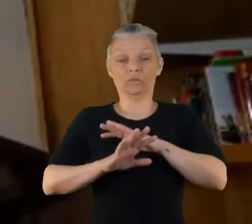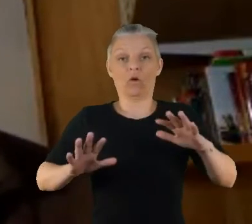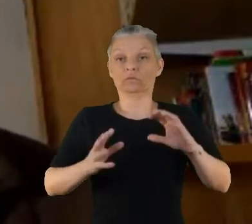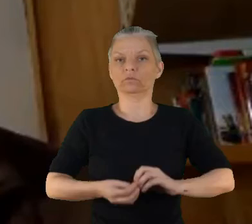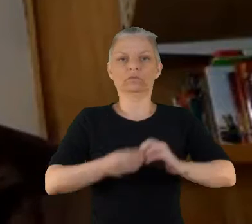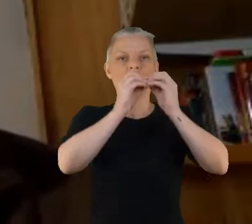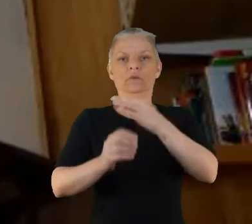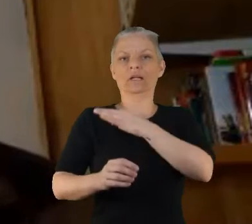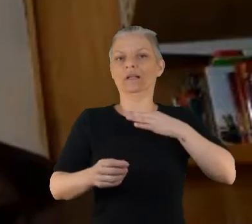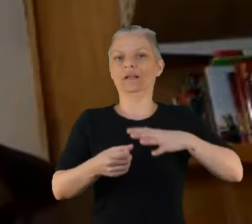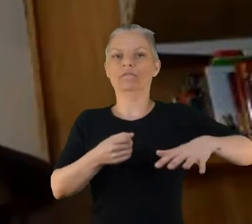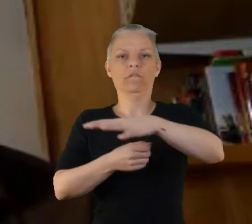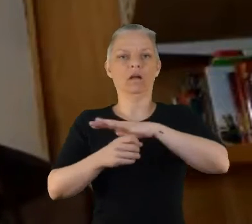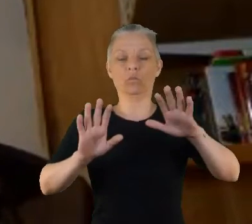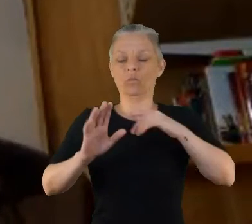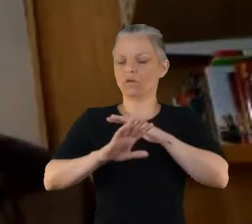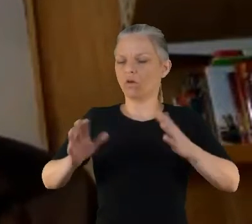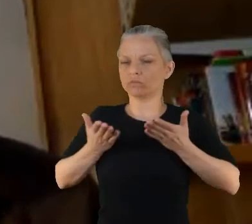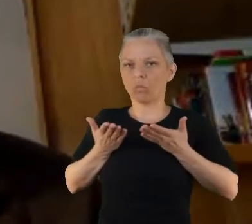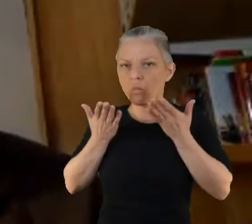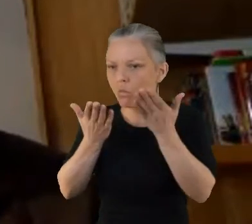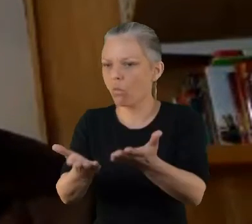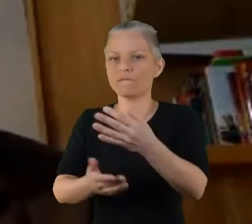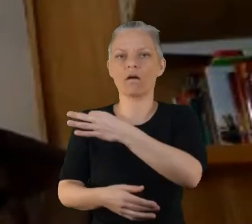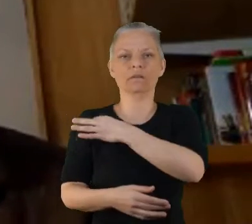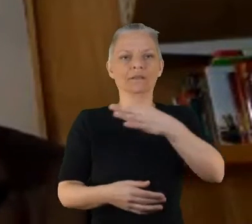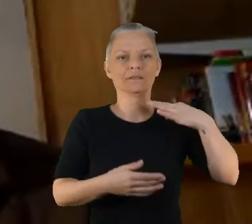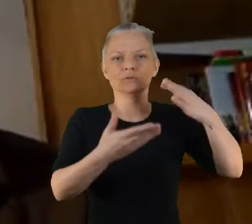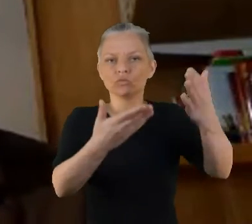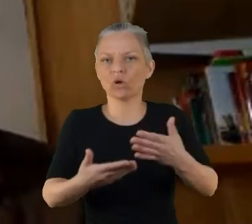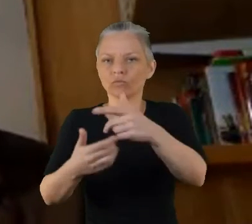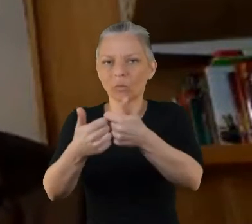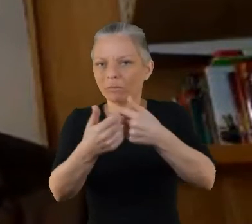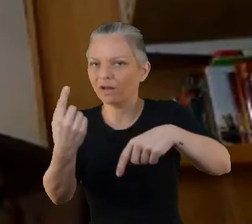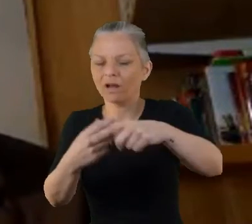a clinical environment. We’re not offering a clinical service to peers